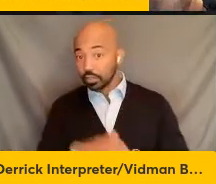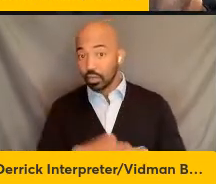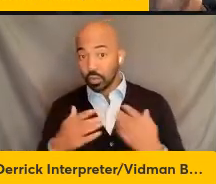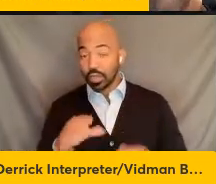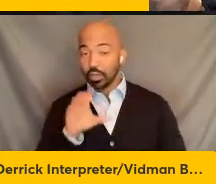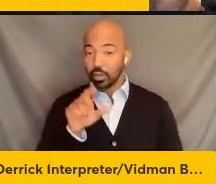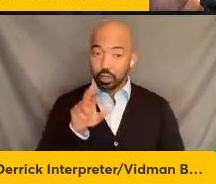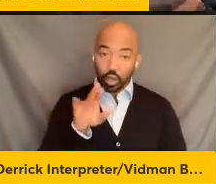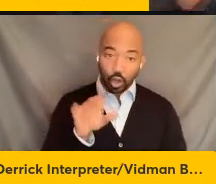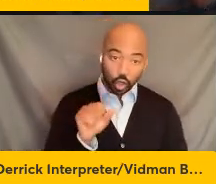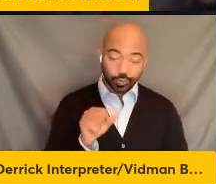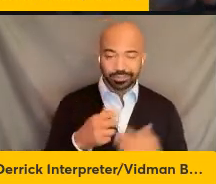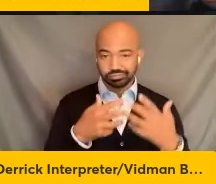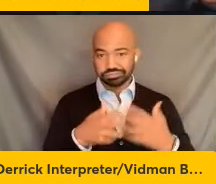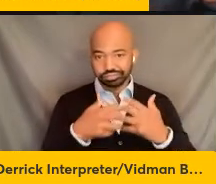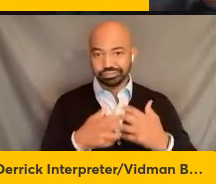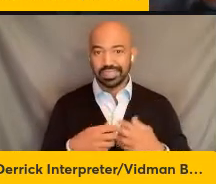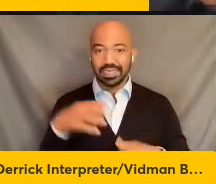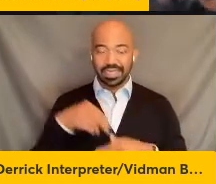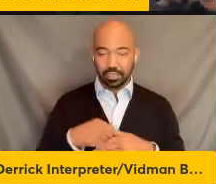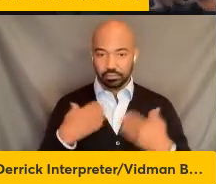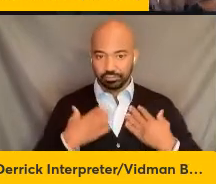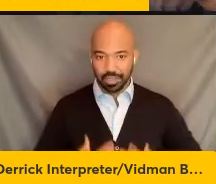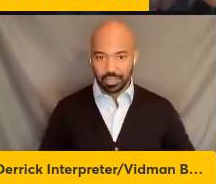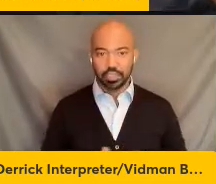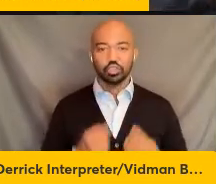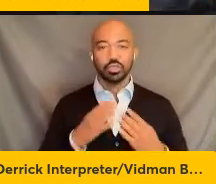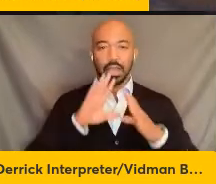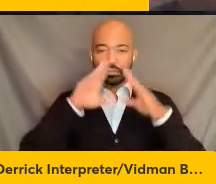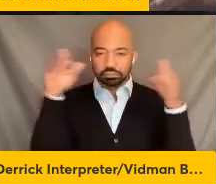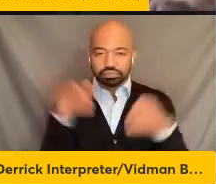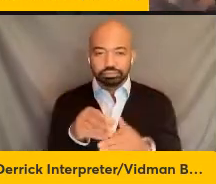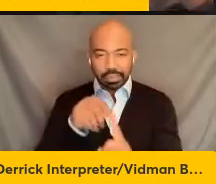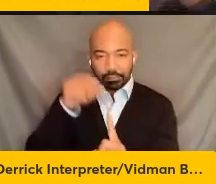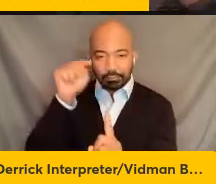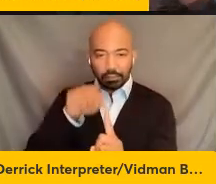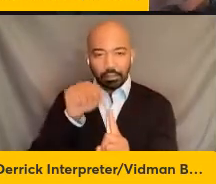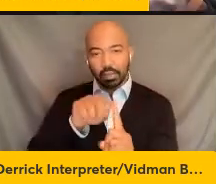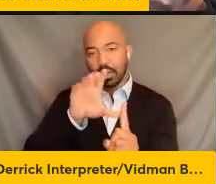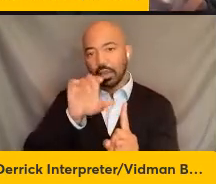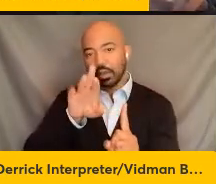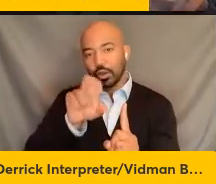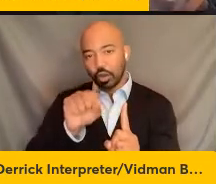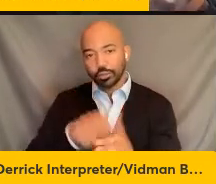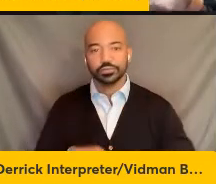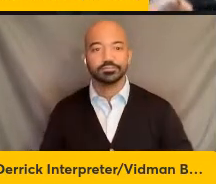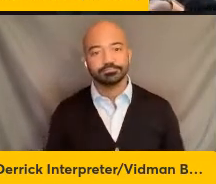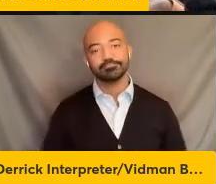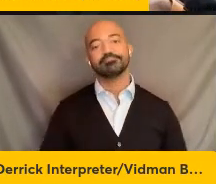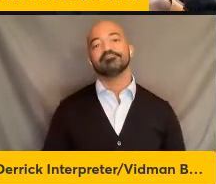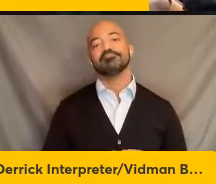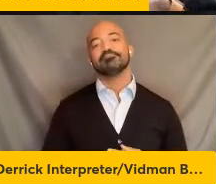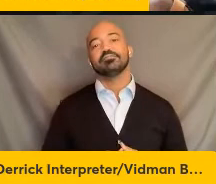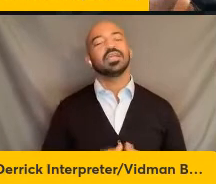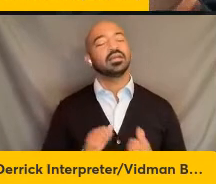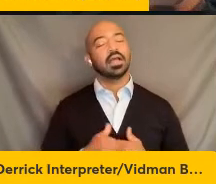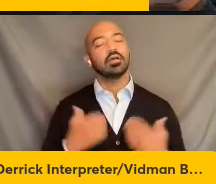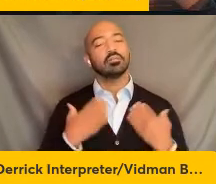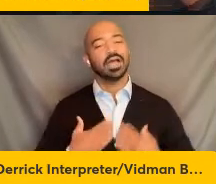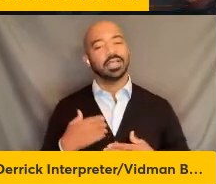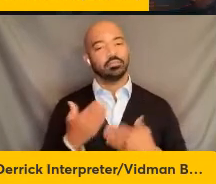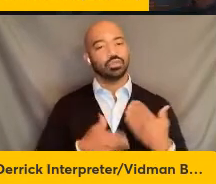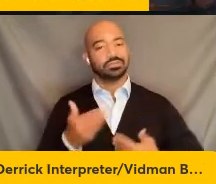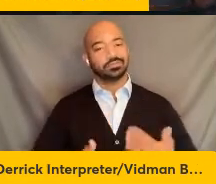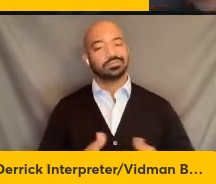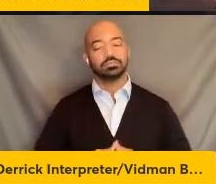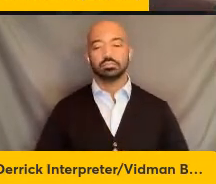handling machinery. And so I'm going to zoom in just a little bit more on the carbohydrate digestion process. So carbohydrate,